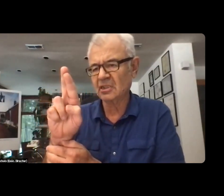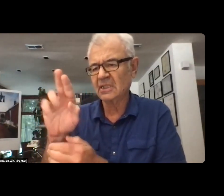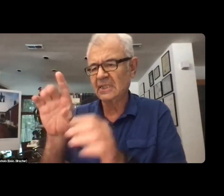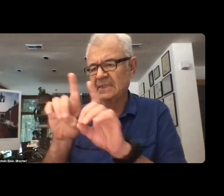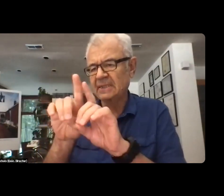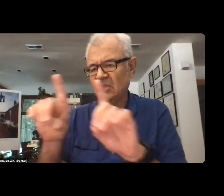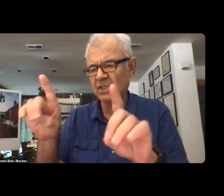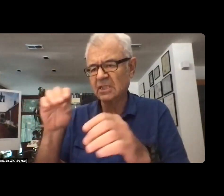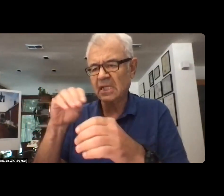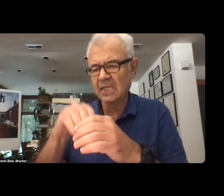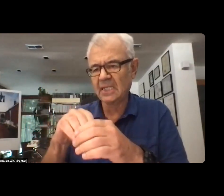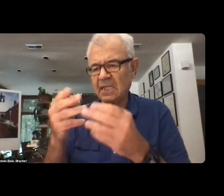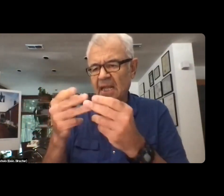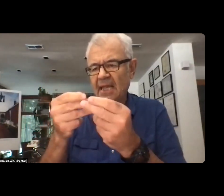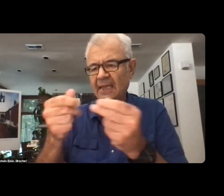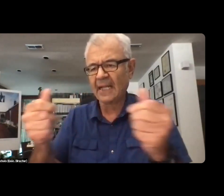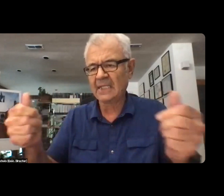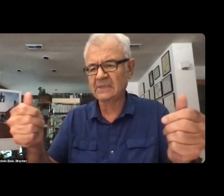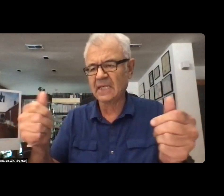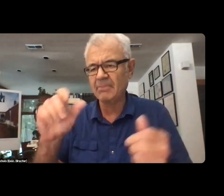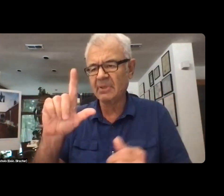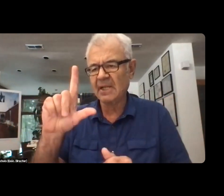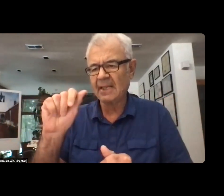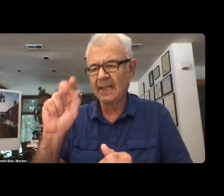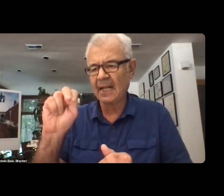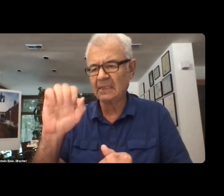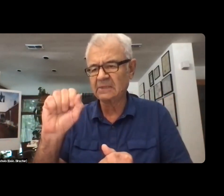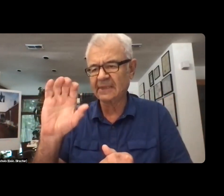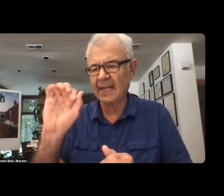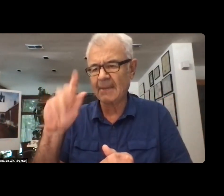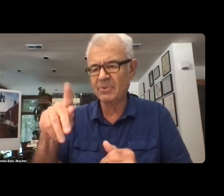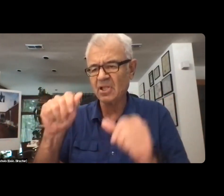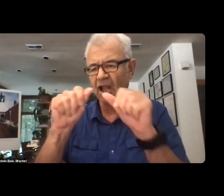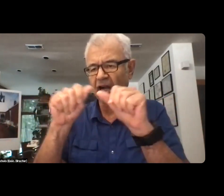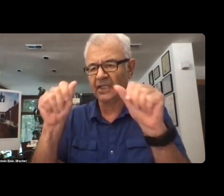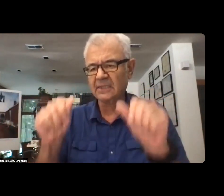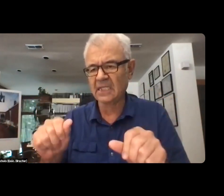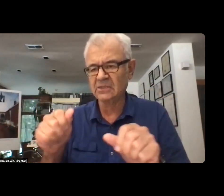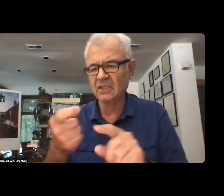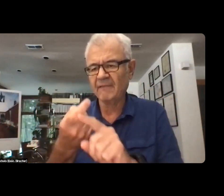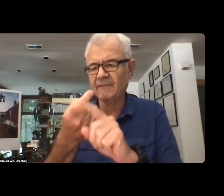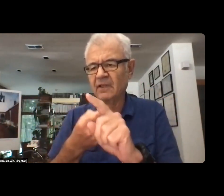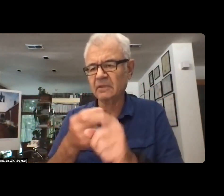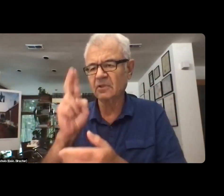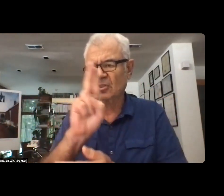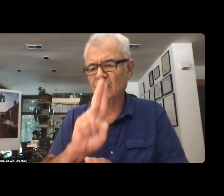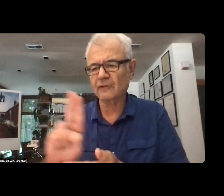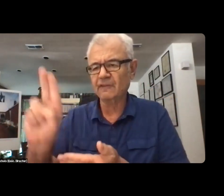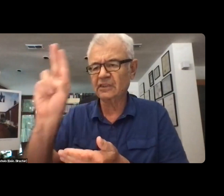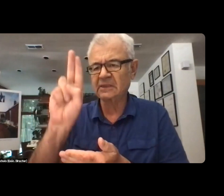Hello everybody, and welcome to the Annual World Deaf Architecture Symposium! This is Seminar 1: Designing for the Deaf. I'm pleased today to have 3 presenters for today's session. The first is Alexa Vaughn-Brainard. We also have Derrick J. Behm and Todd Ray with us. For the first presenter, I'd like to briefly talk about her biography. As I mentioned, her name is Alexa Vaughn-Brainard. And she became deaf at age 8.